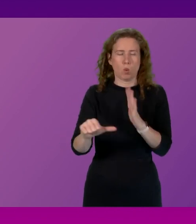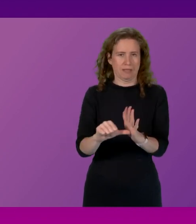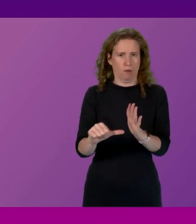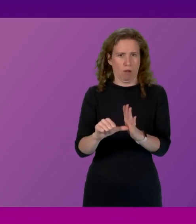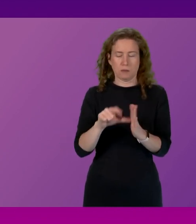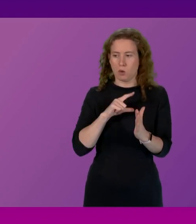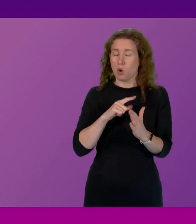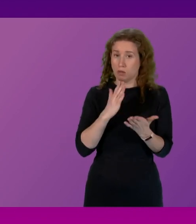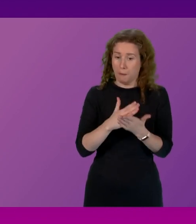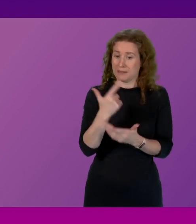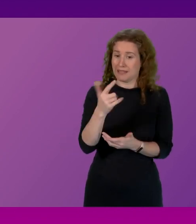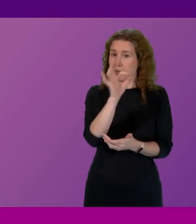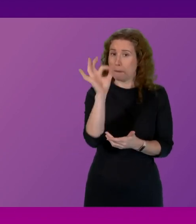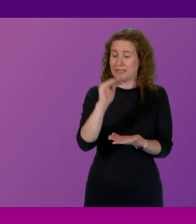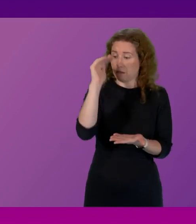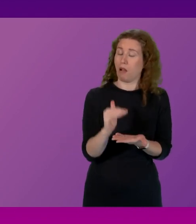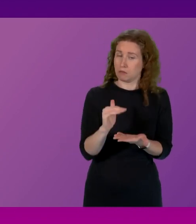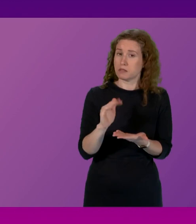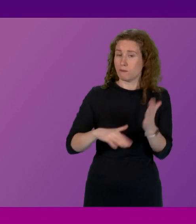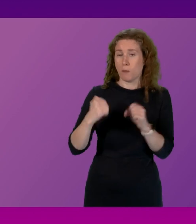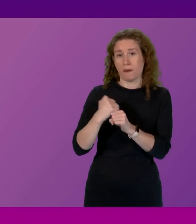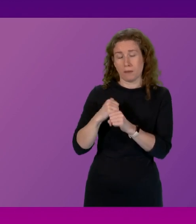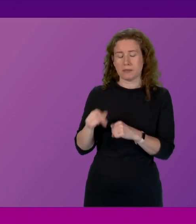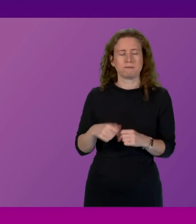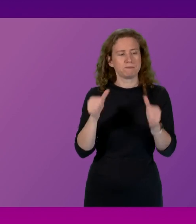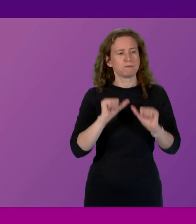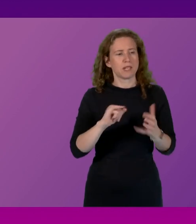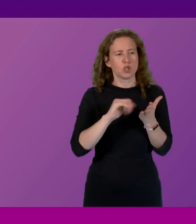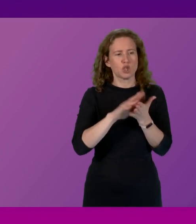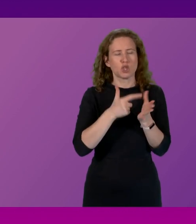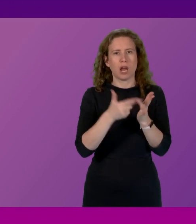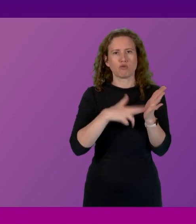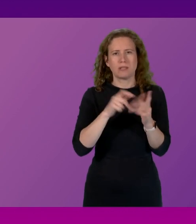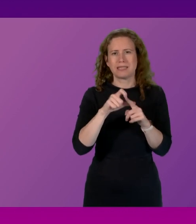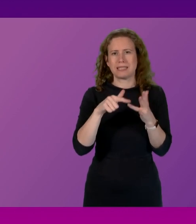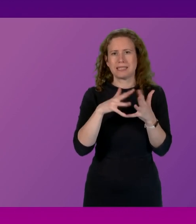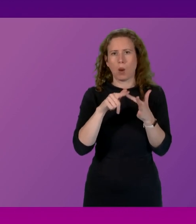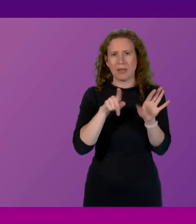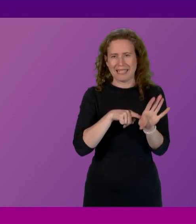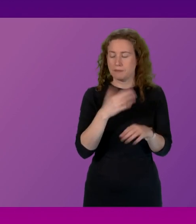7 per cent real-terms cut from the UK Government.